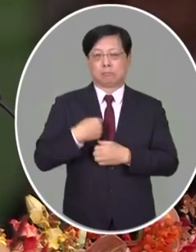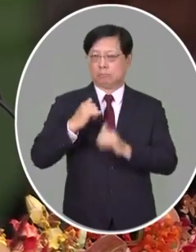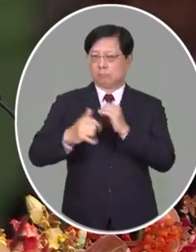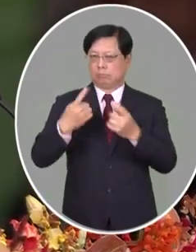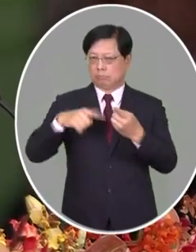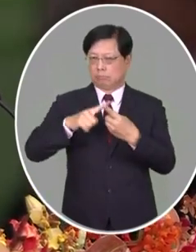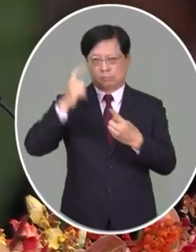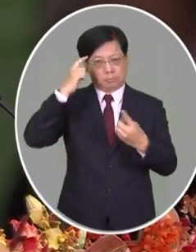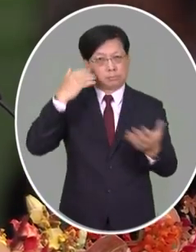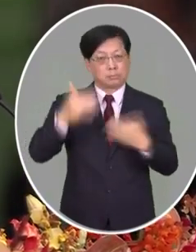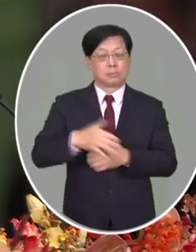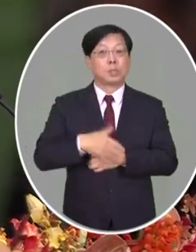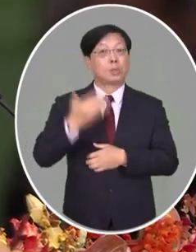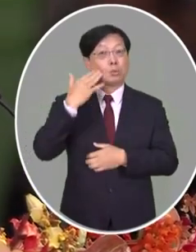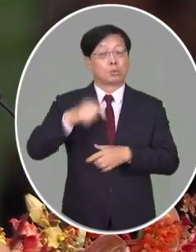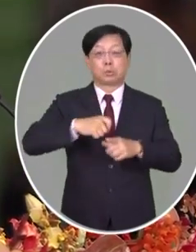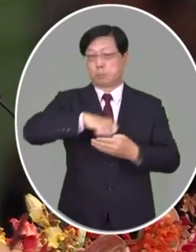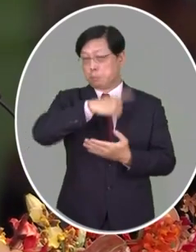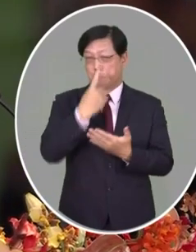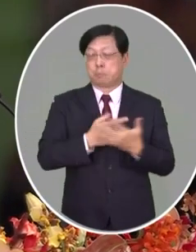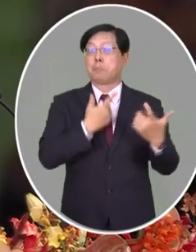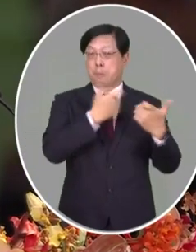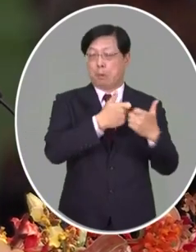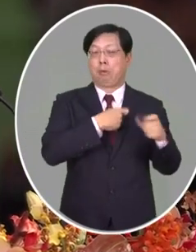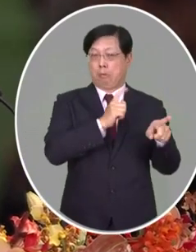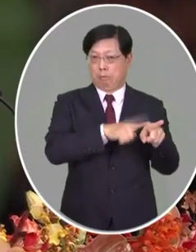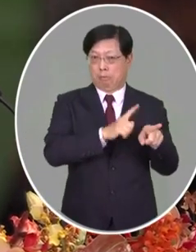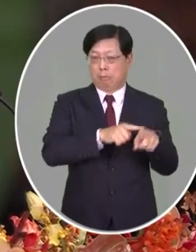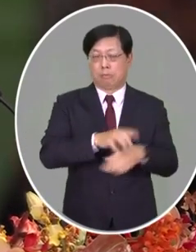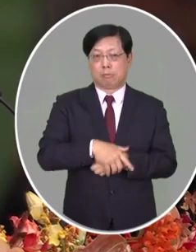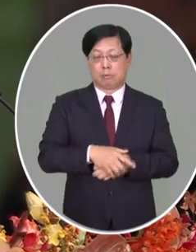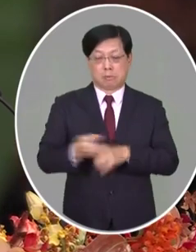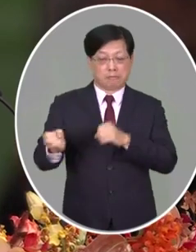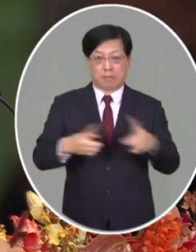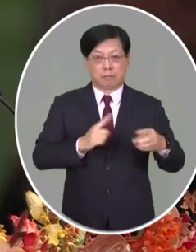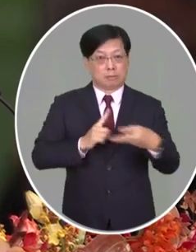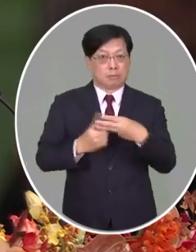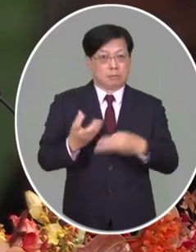even if they fully accept China's claims and give up sovereignty,